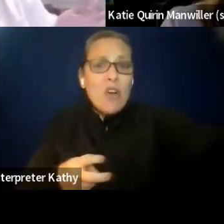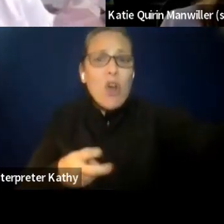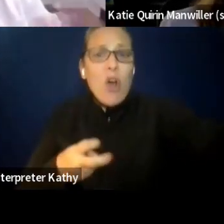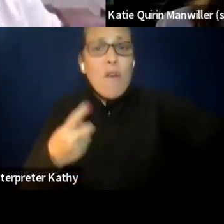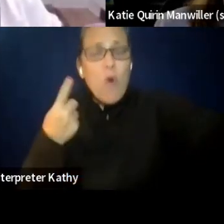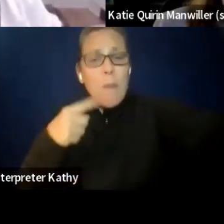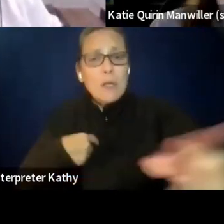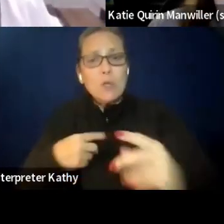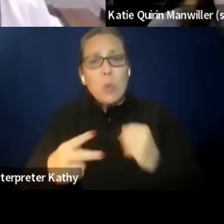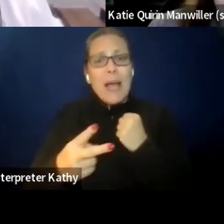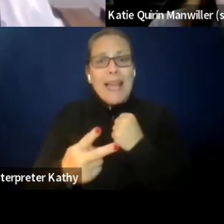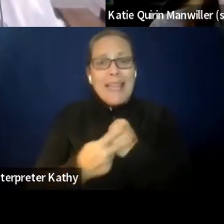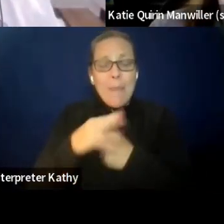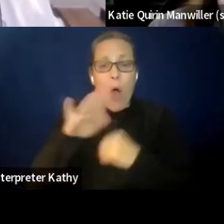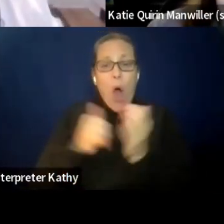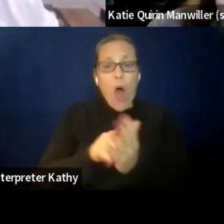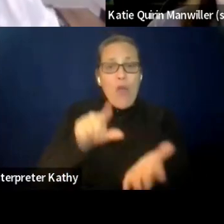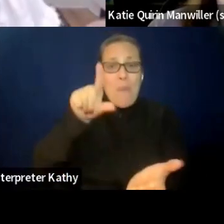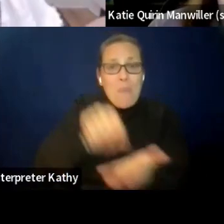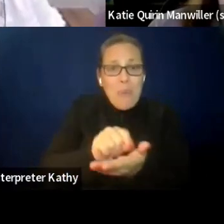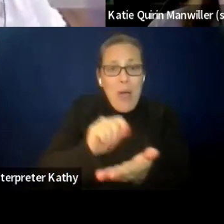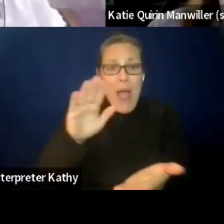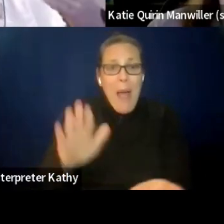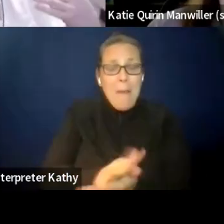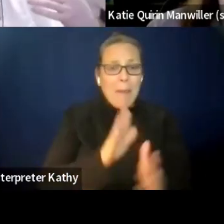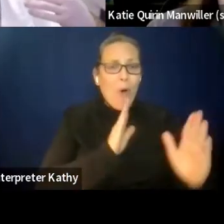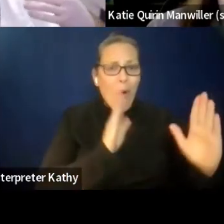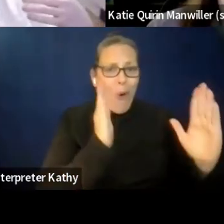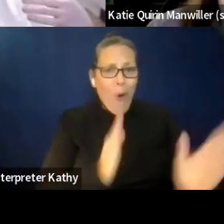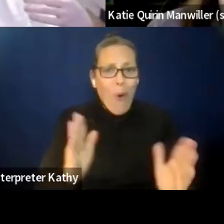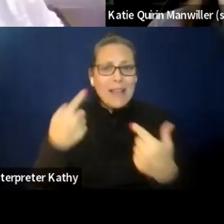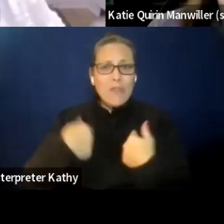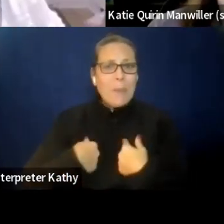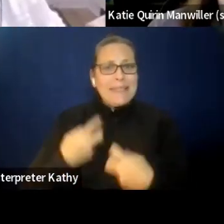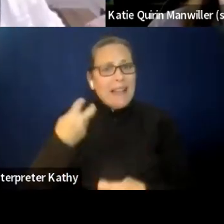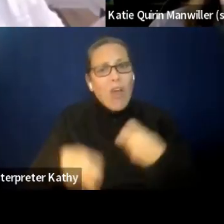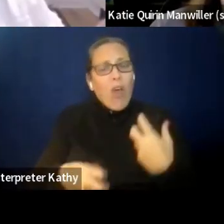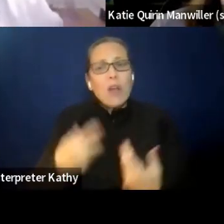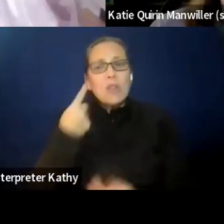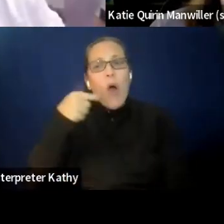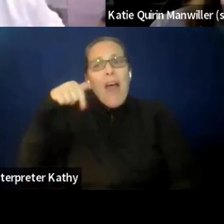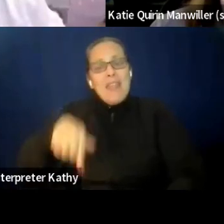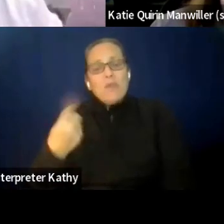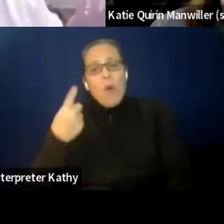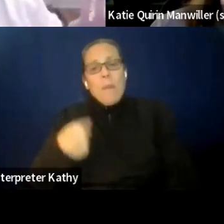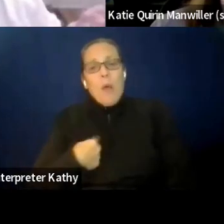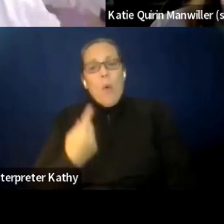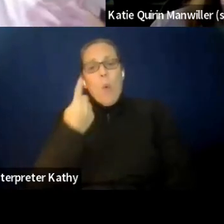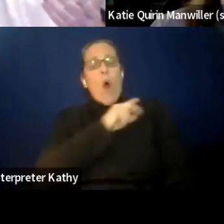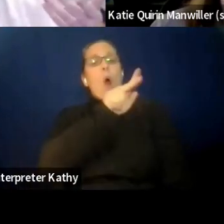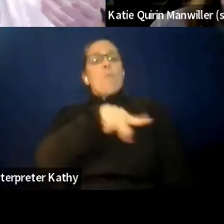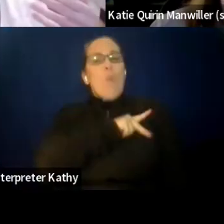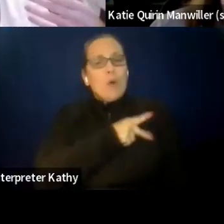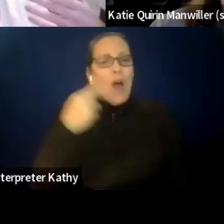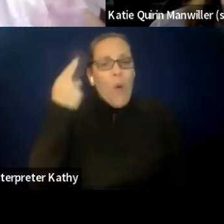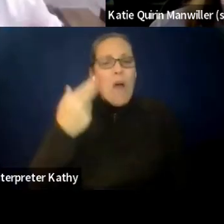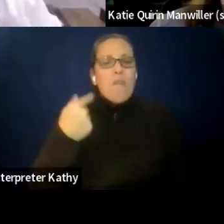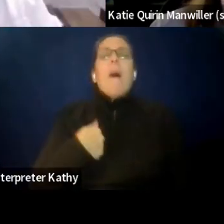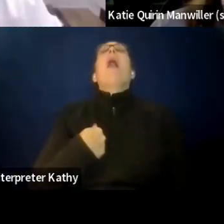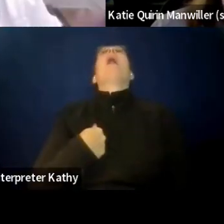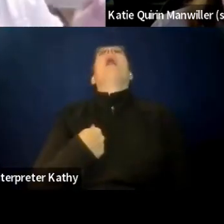print book painful and tiring. And it's difficult to keep all of those print papers organized, right?